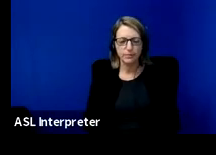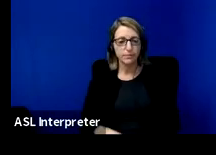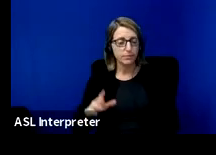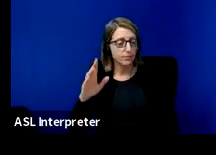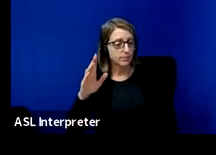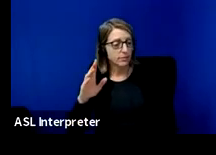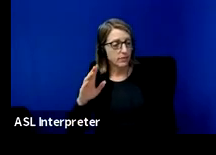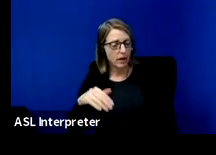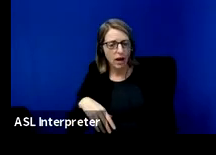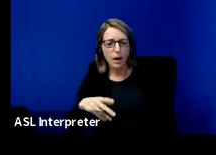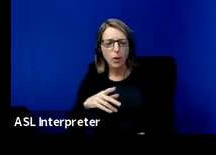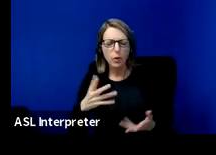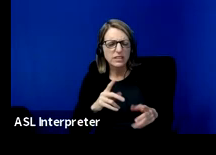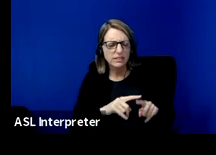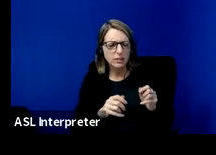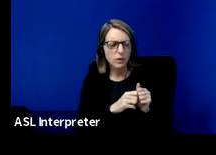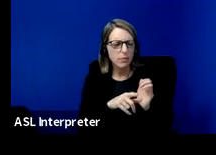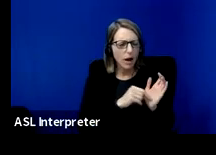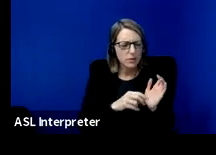ESD 113 - Andrew Hickman: published and unpublished just real quickly. Yeah.